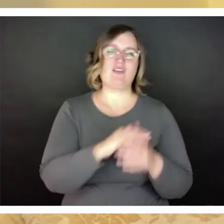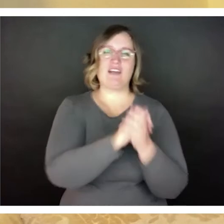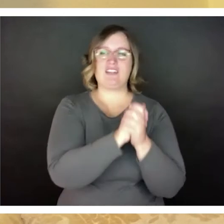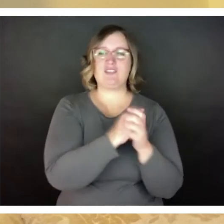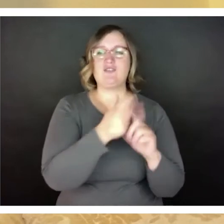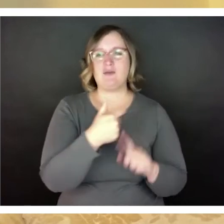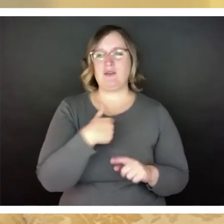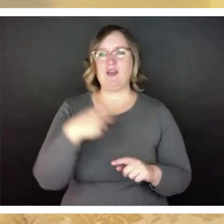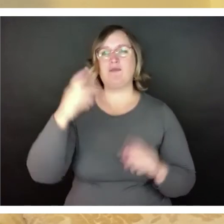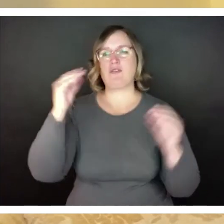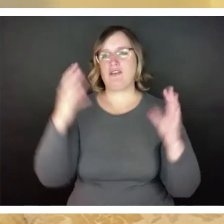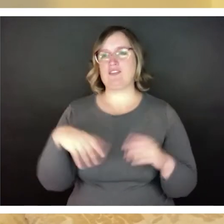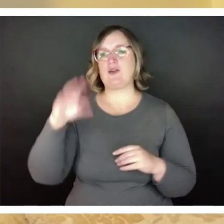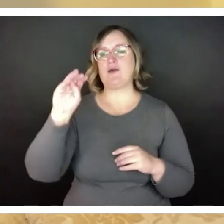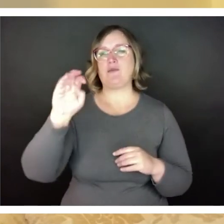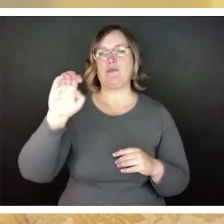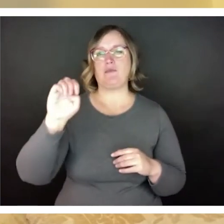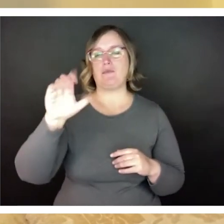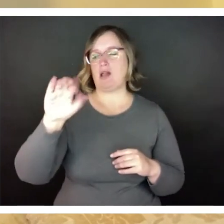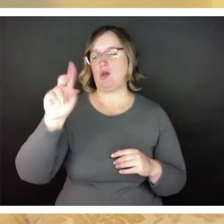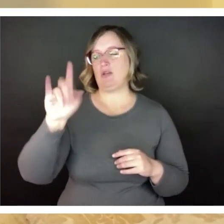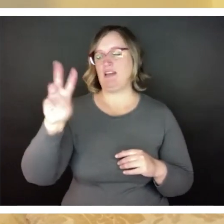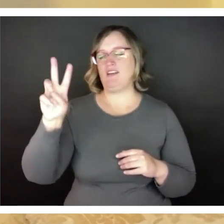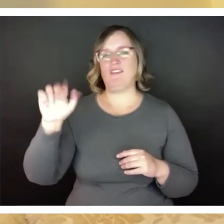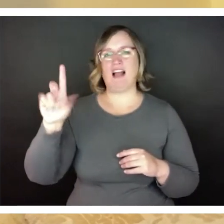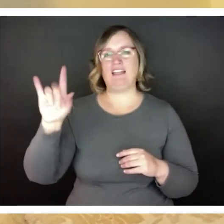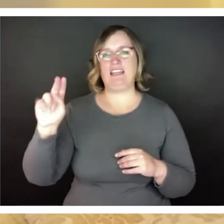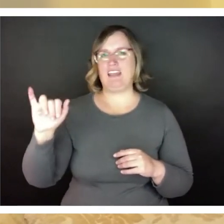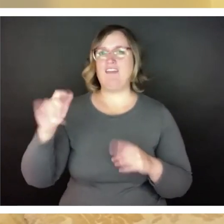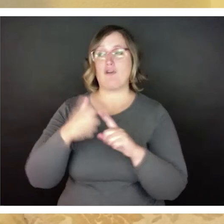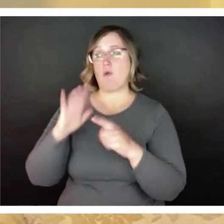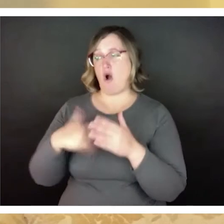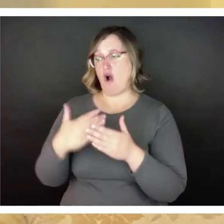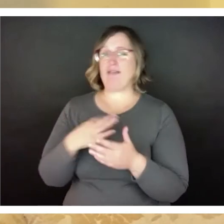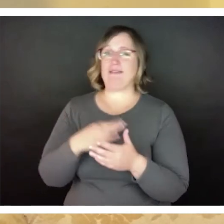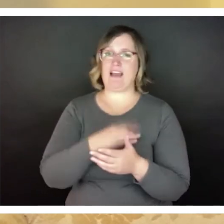Professor Melody Valdini and all of the faculty and staff of your political science department.